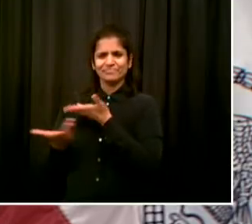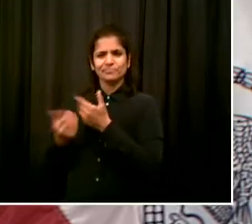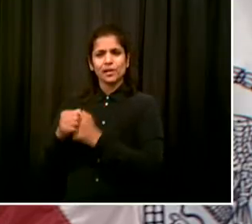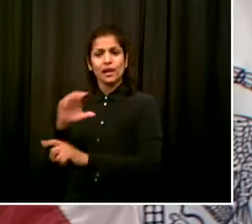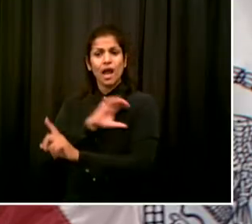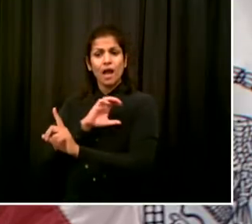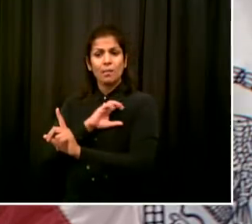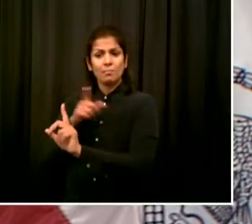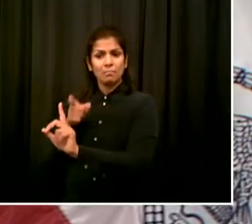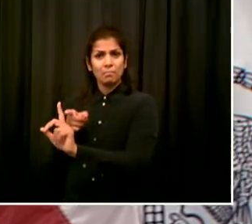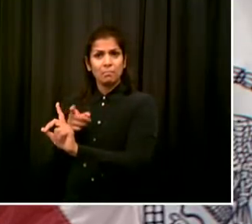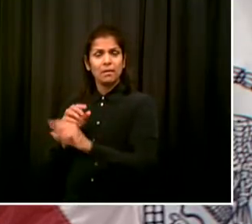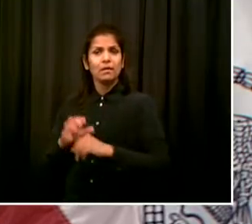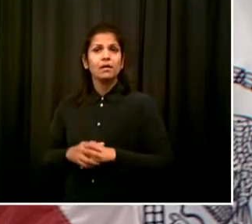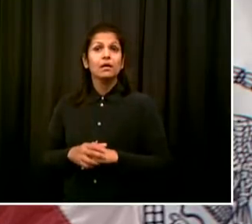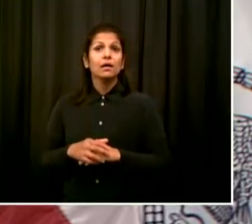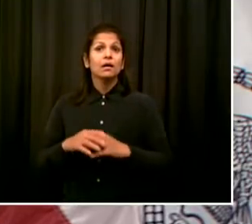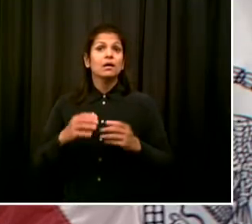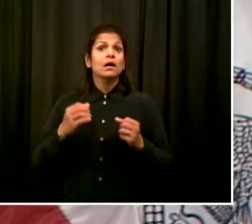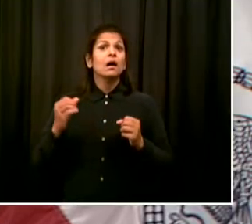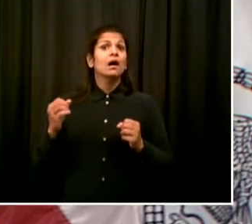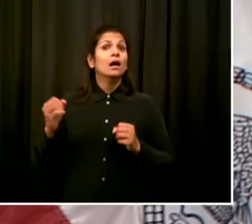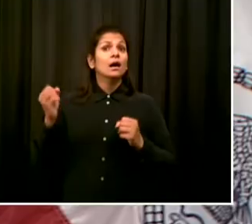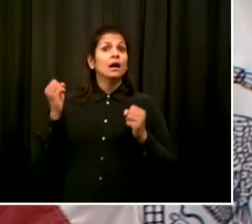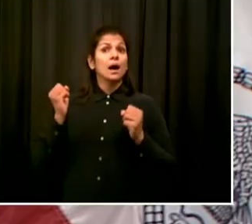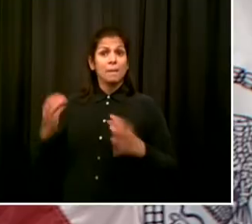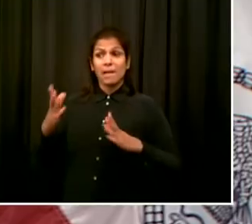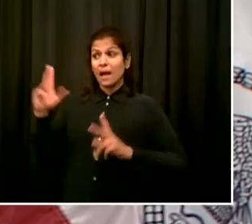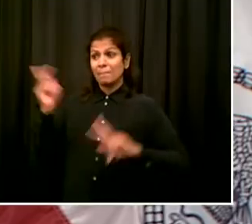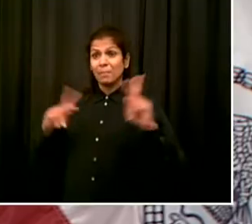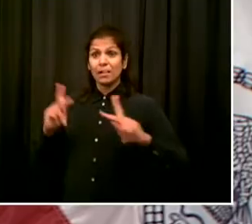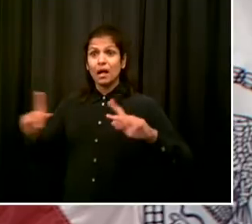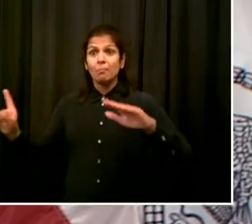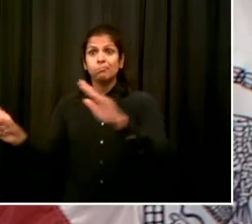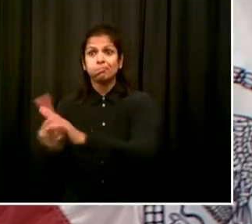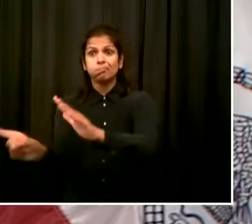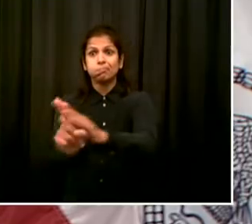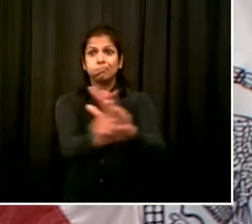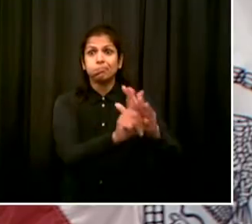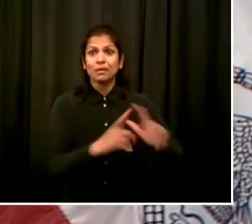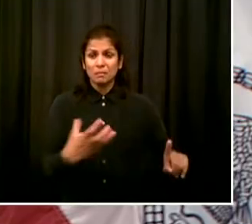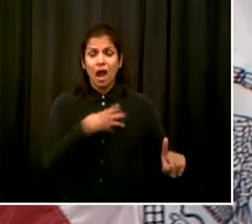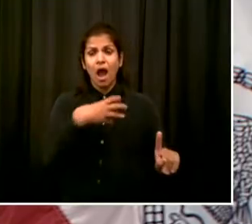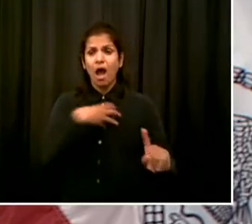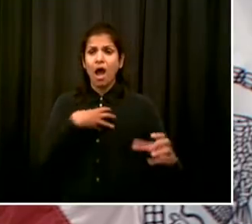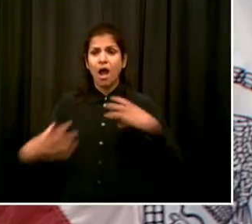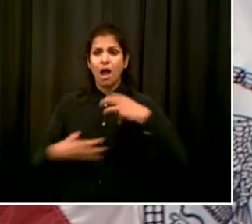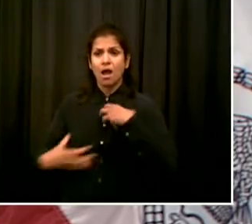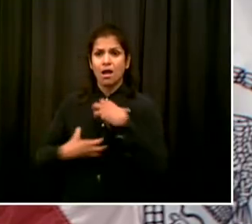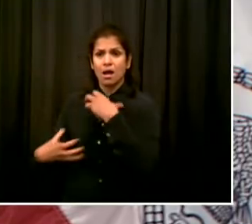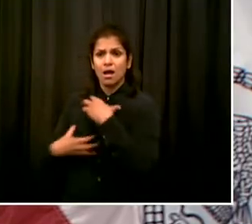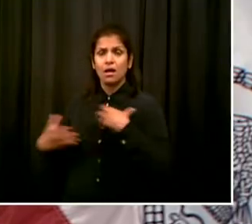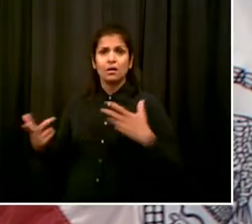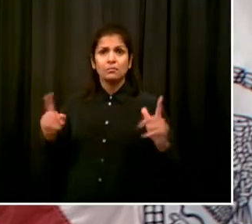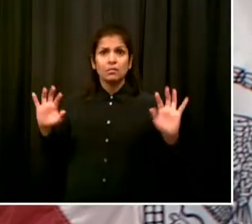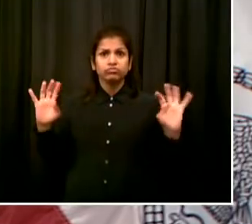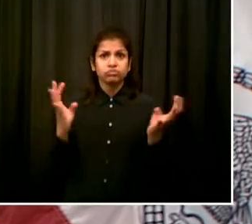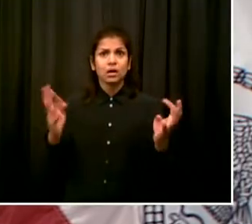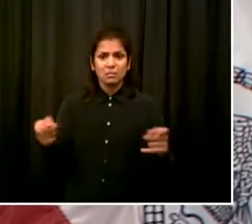SAY PRIVATELY ATHT THIS BUDGET MOAUNTS OT BASICALLY A LIE AND THATHE TRE HAS BEEN UP